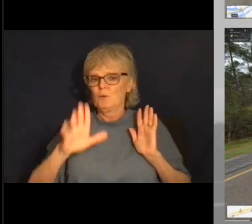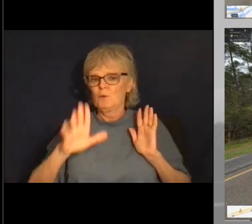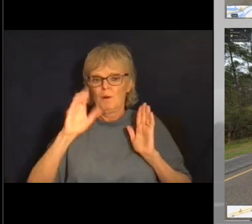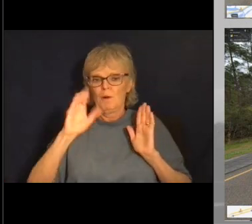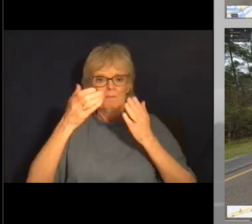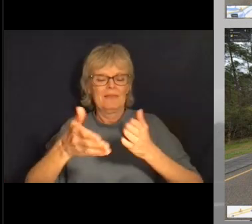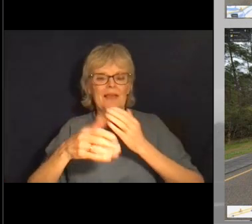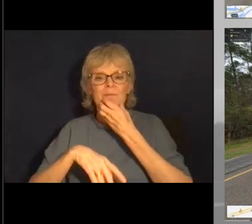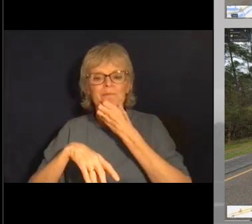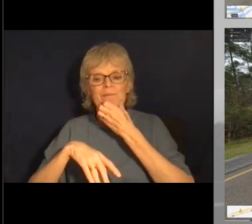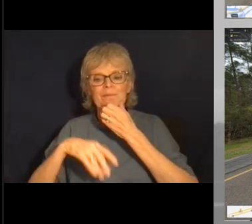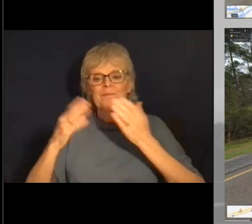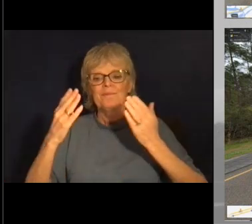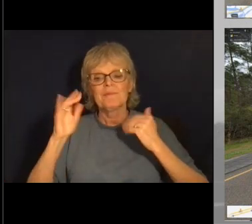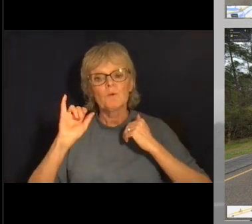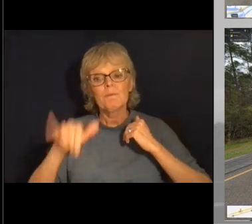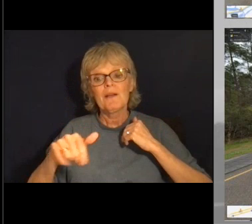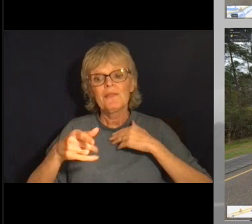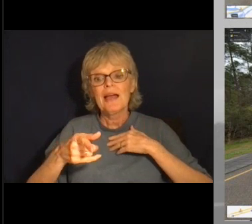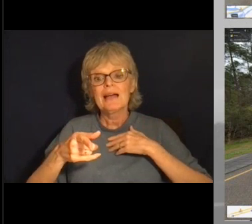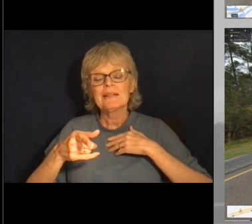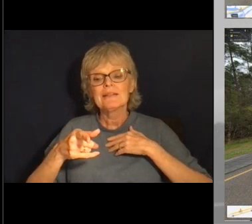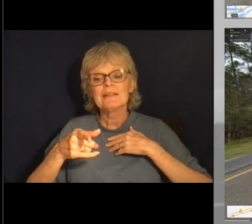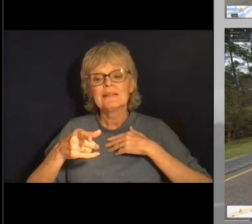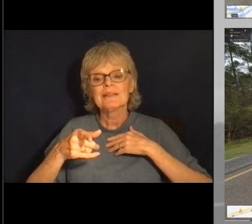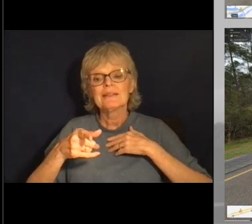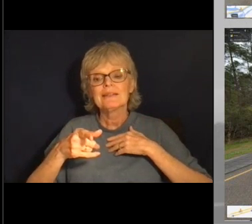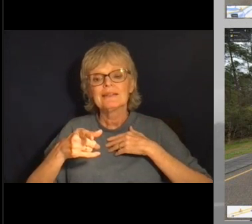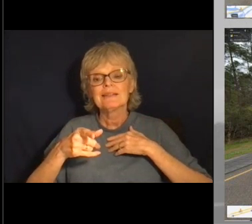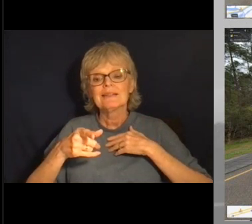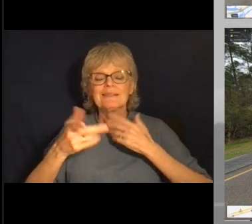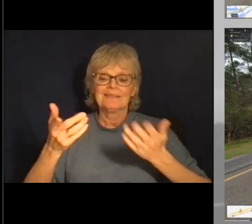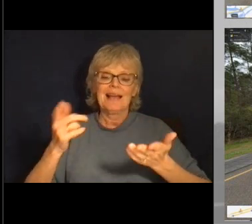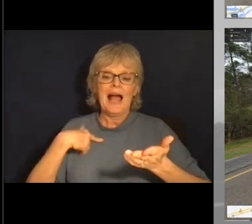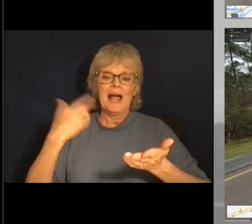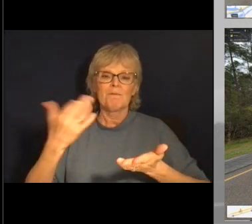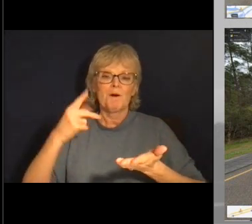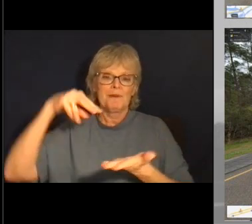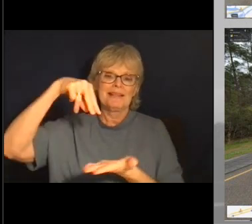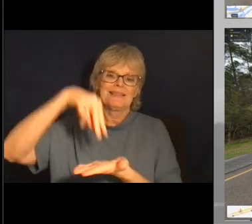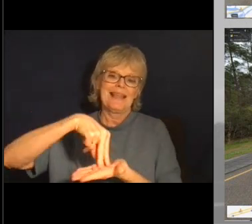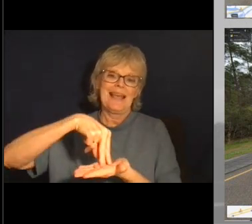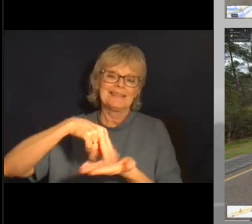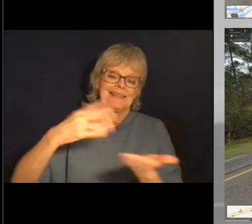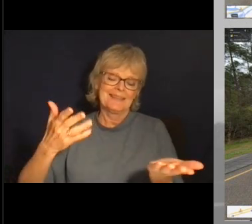What about this one? And I've probably giving it away considering I'm already standing there, but what do you think about this one?